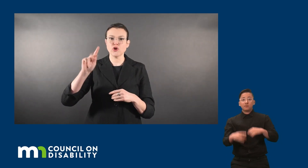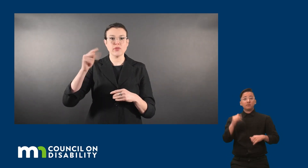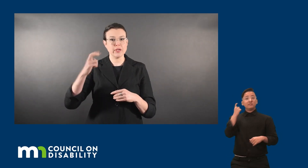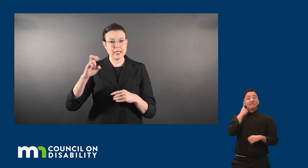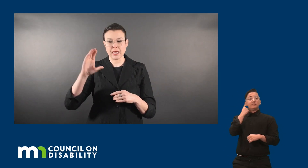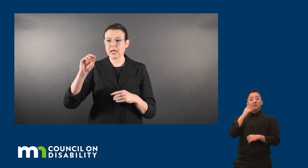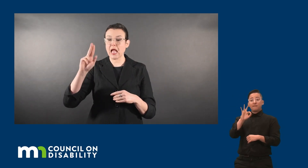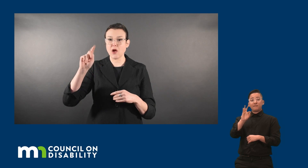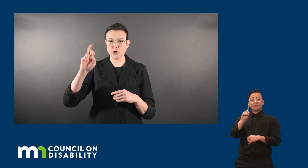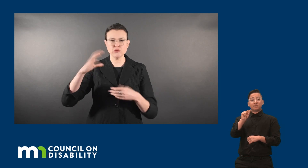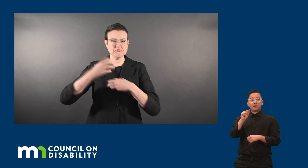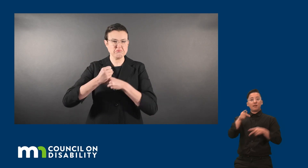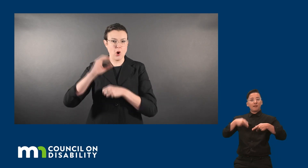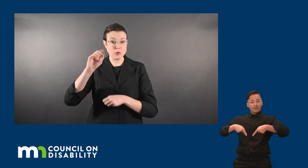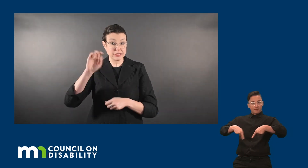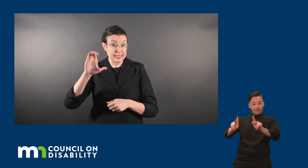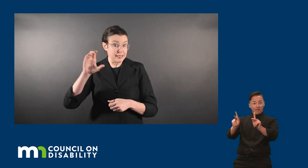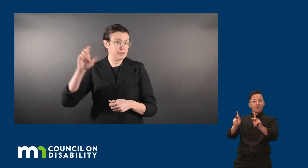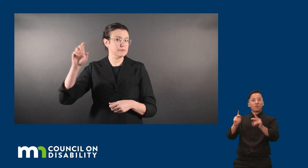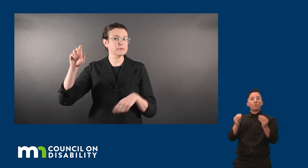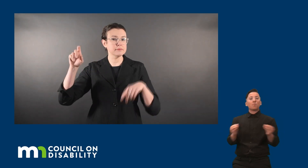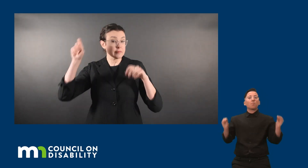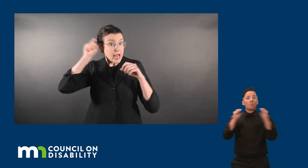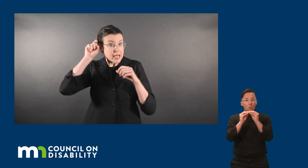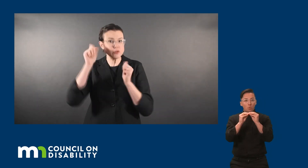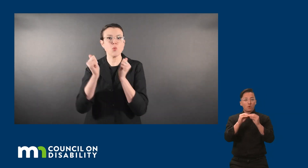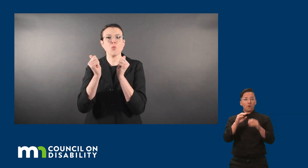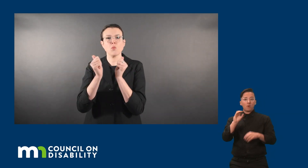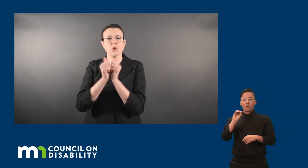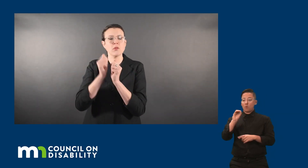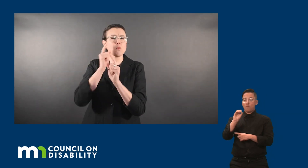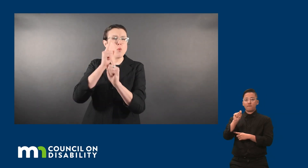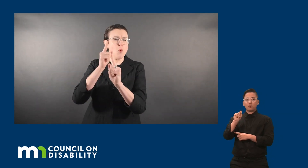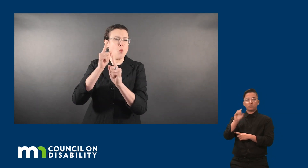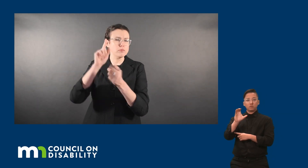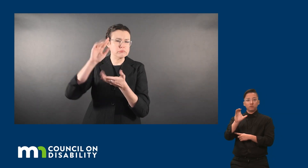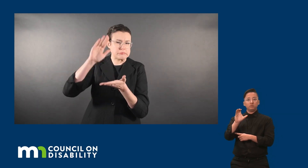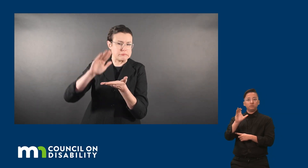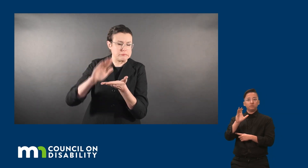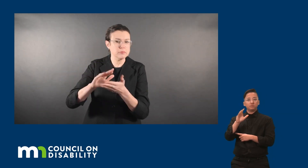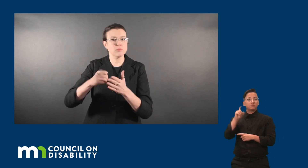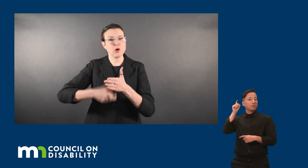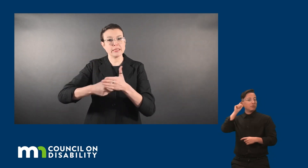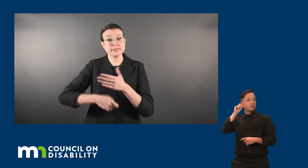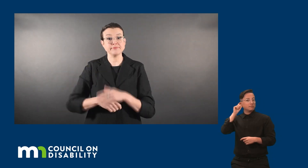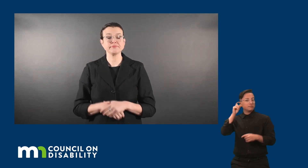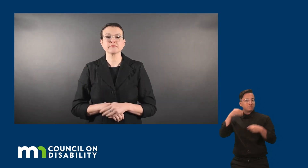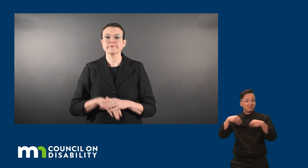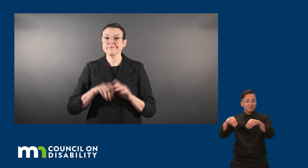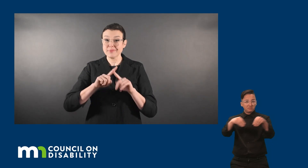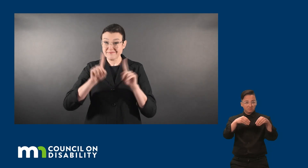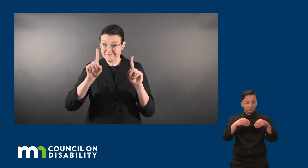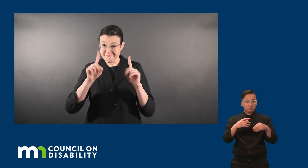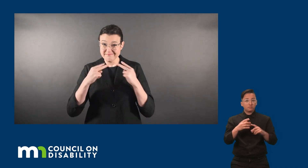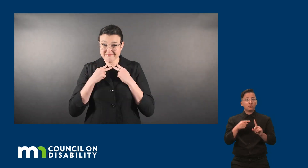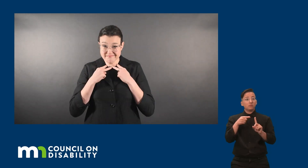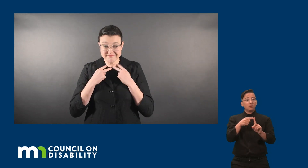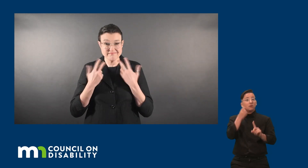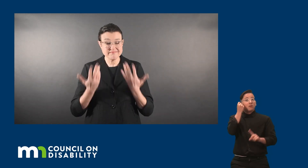of over-the-counter-- OTC--aids, with a goal of bringing prices lower.